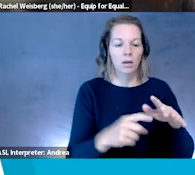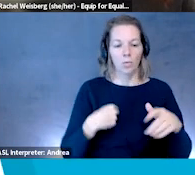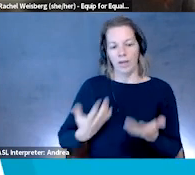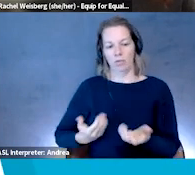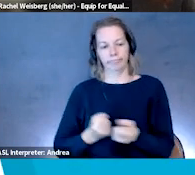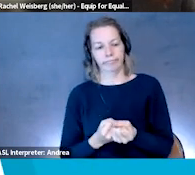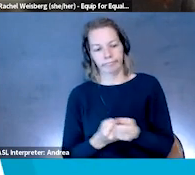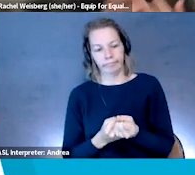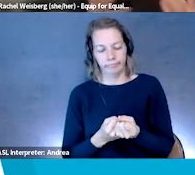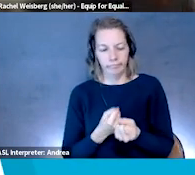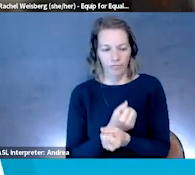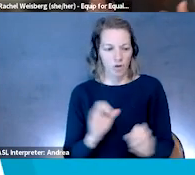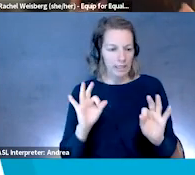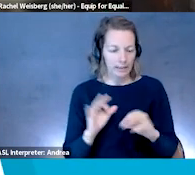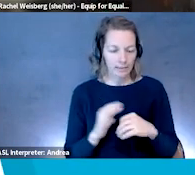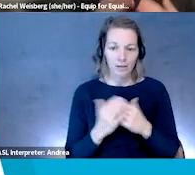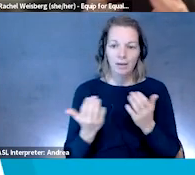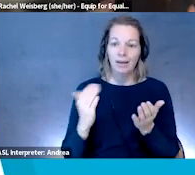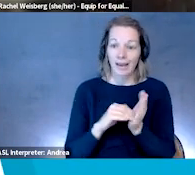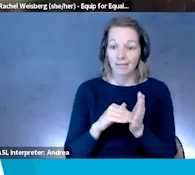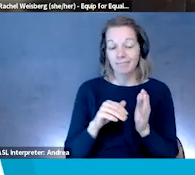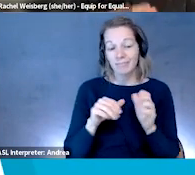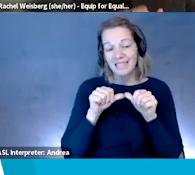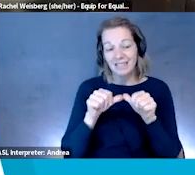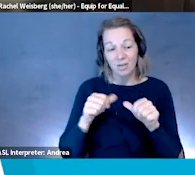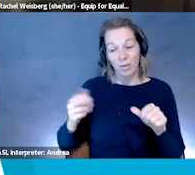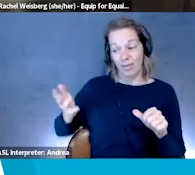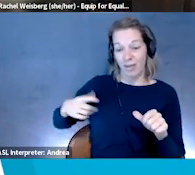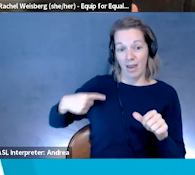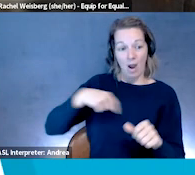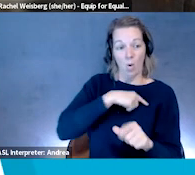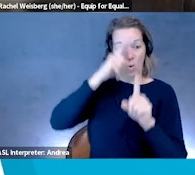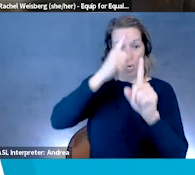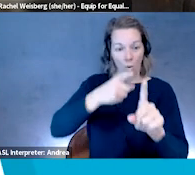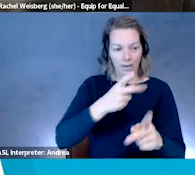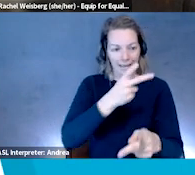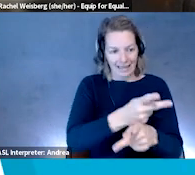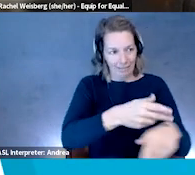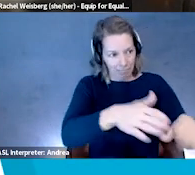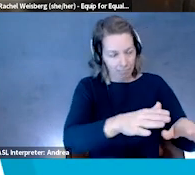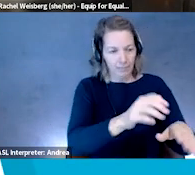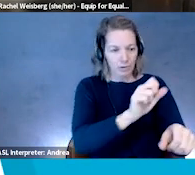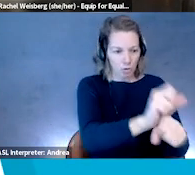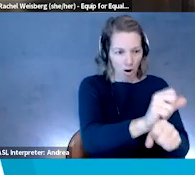THAT WANT TO TALK THROUGH EMPLOYMENT ISSUES AS THEY HAPPEN IN REAL TIME, WE ARE HERE TO PROVIDE